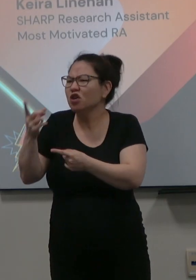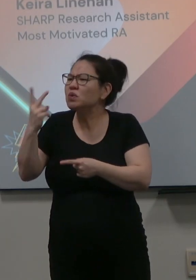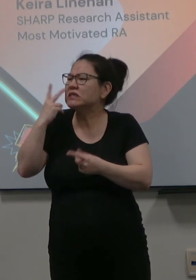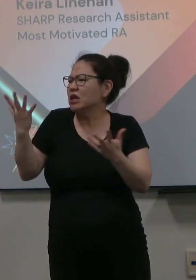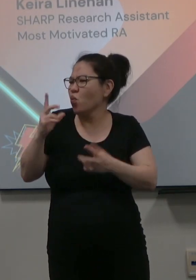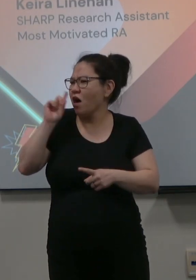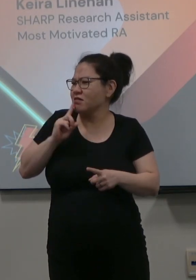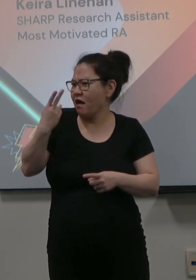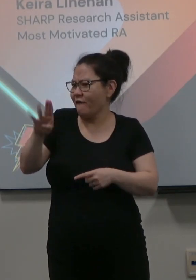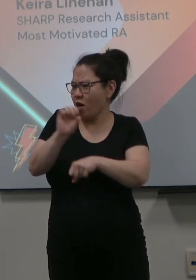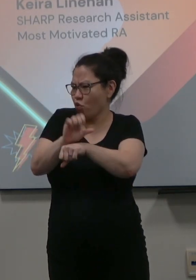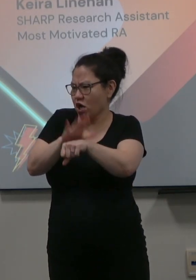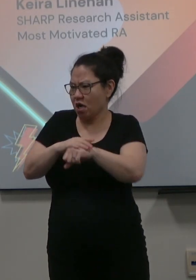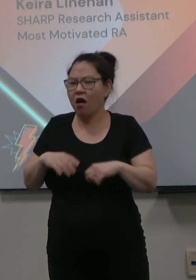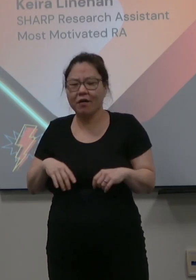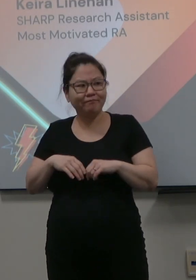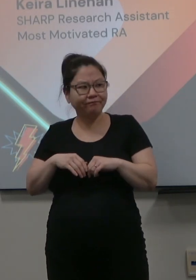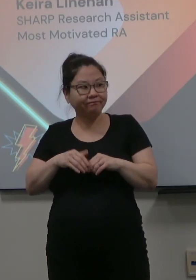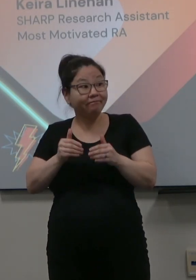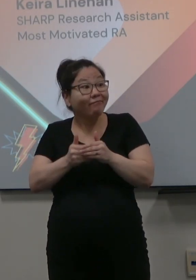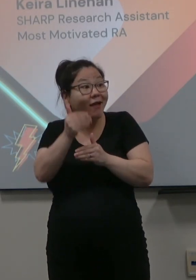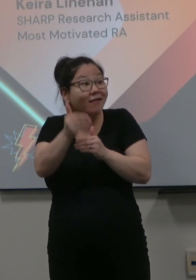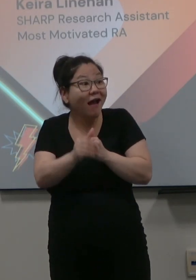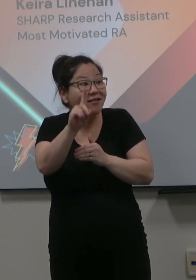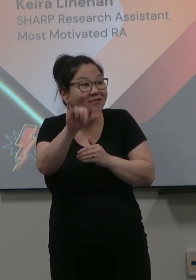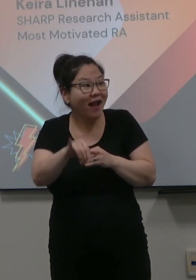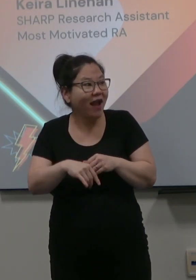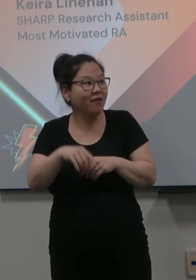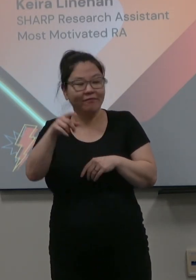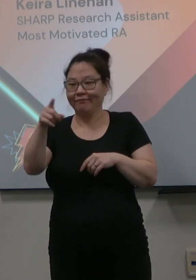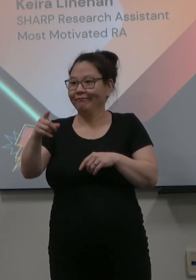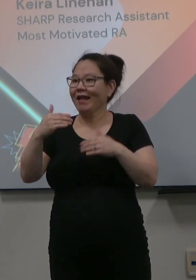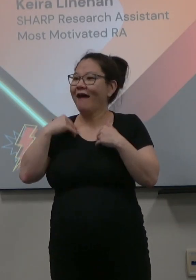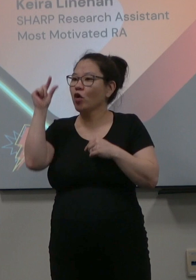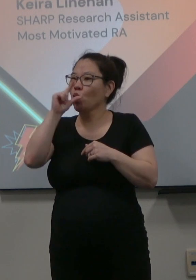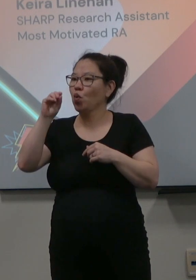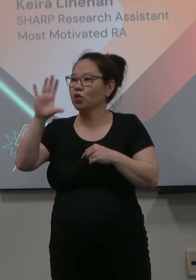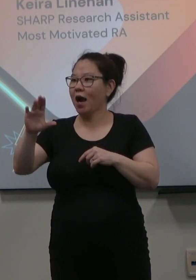that she's been doing to see what the Deaf Hub has been working on." And the next day,